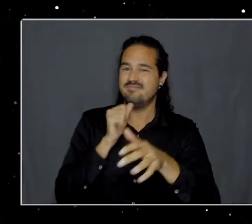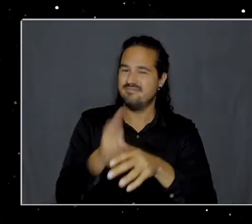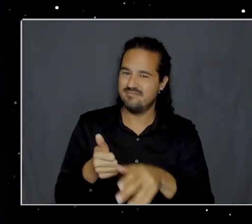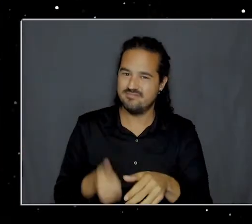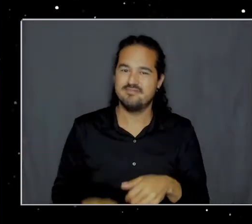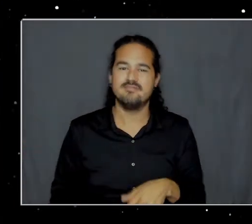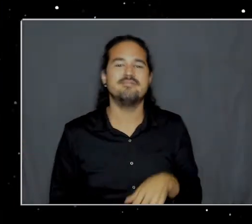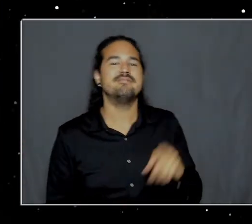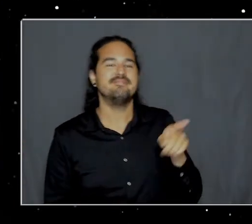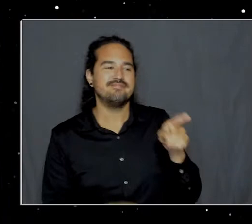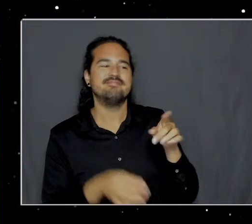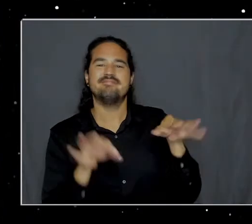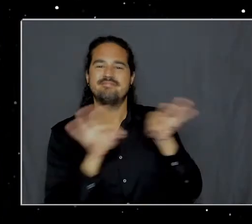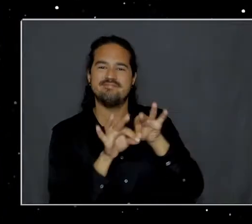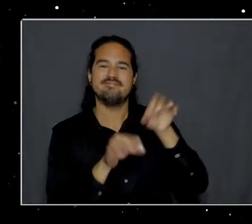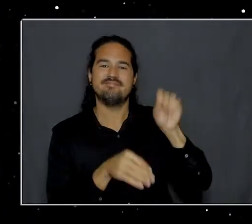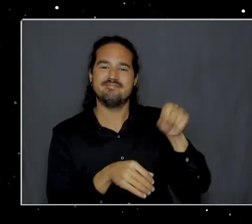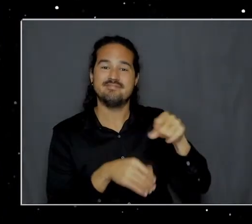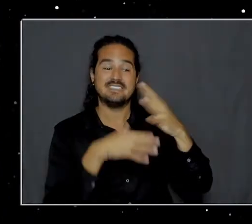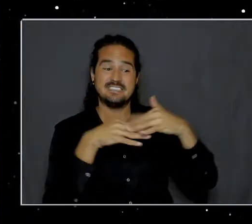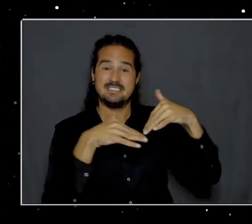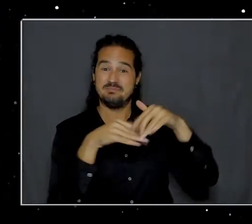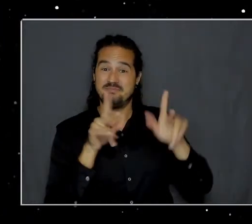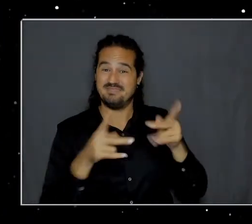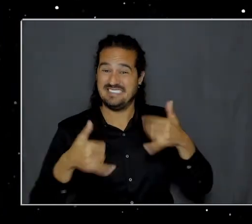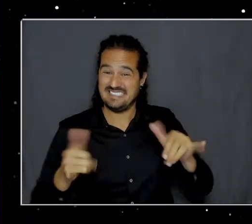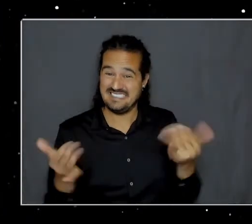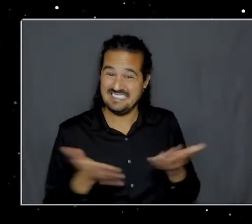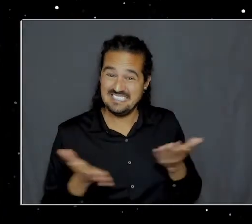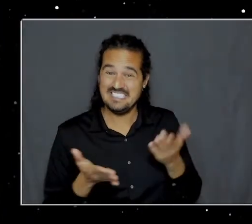MAINLY BECAUSE THESE PEOPLE ARE STILL HERE AND STILL IN NEED TO KEEP UP WITH THE REST OF